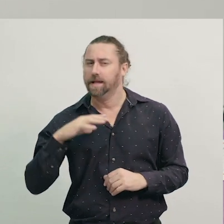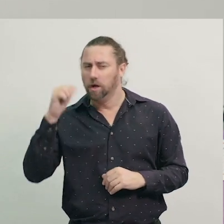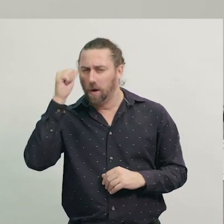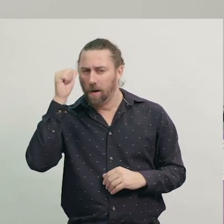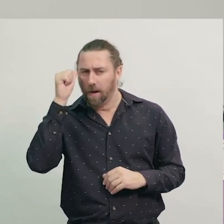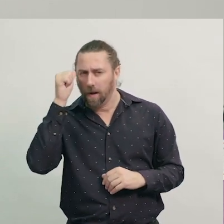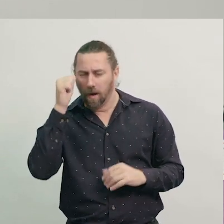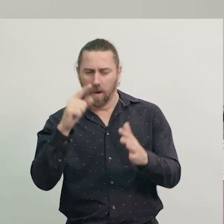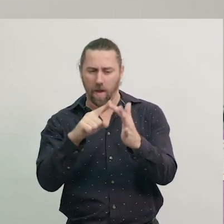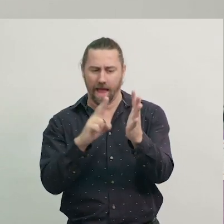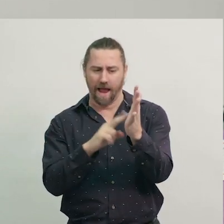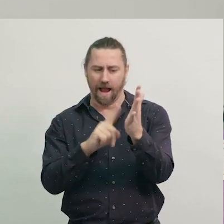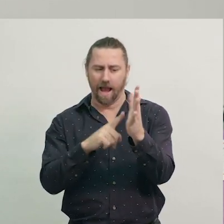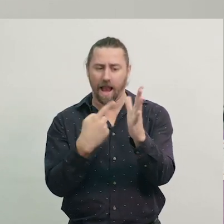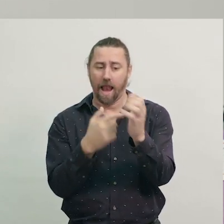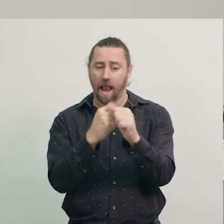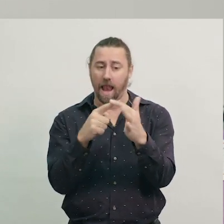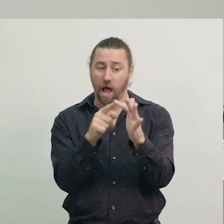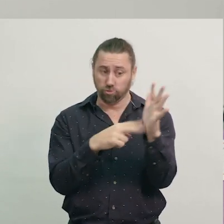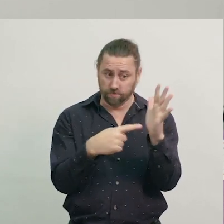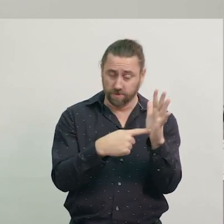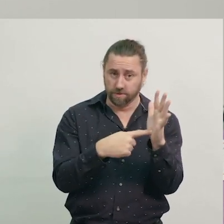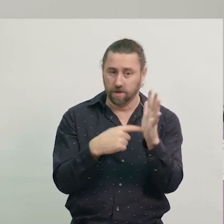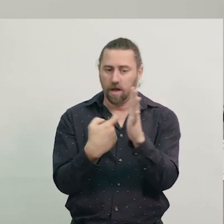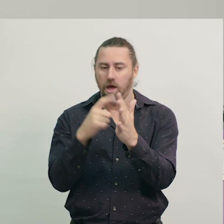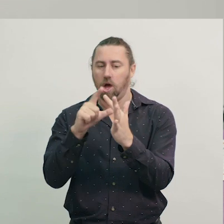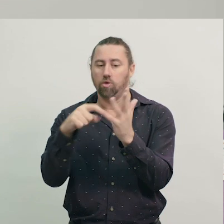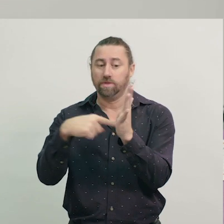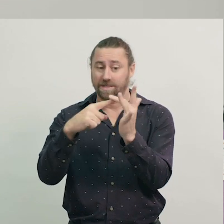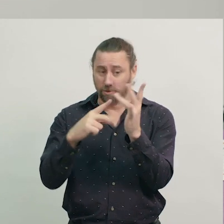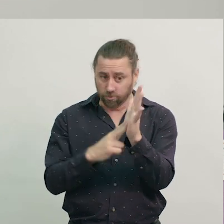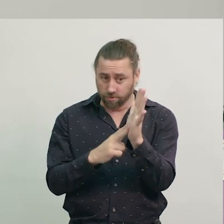enlargement, reduction, and scale factor.